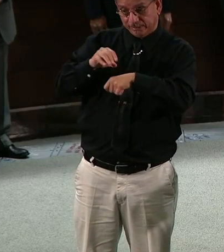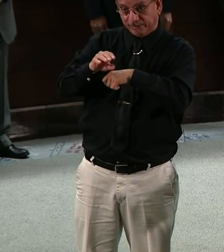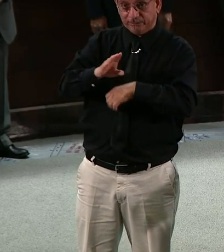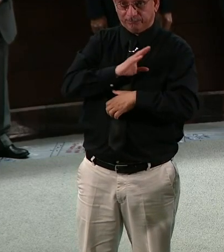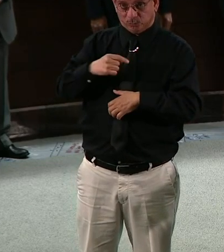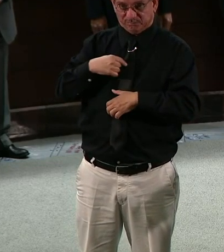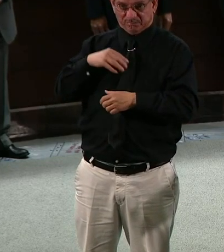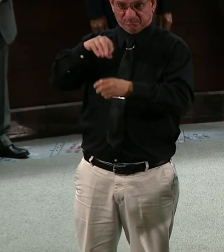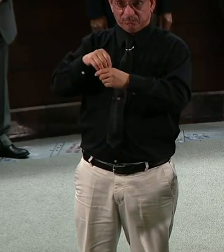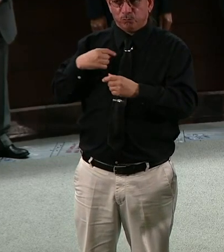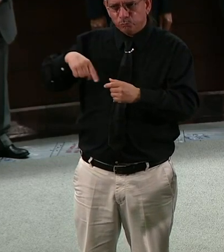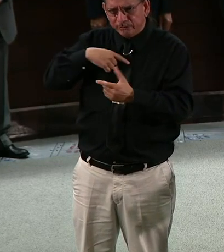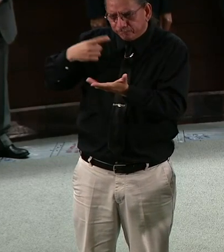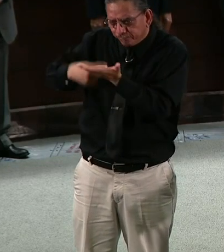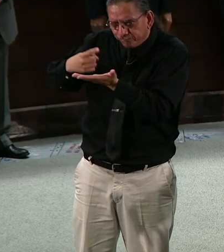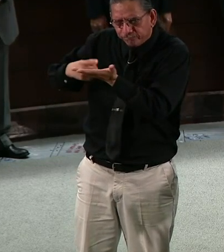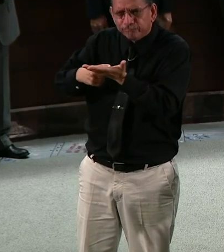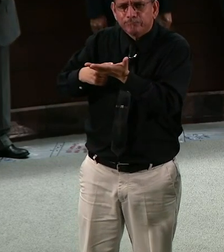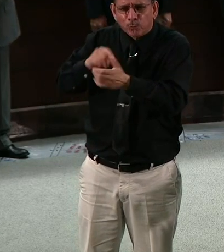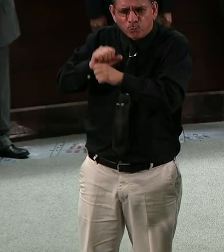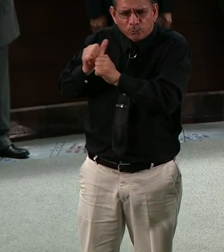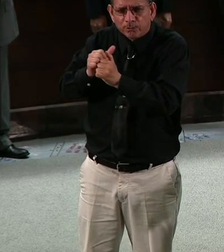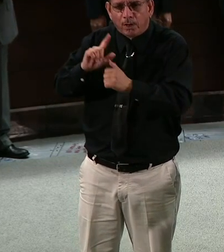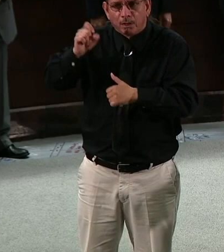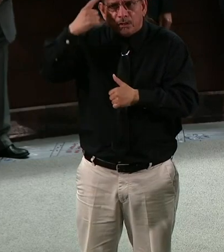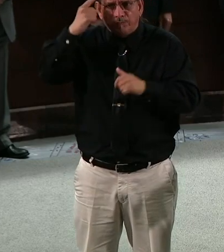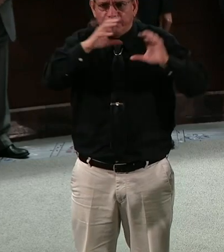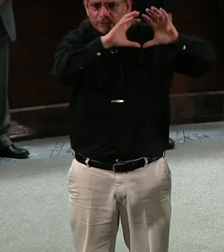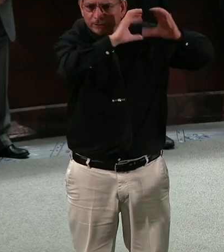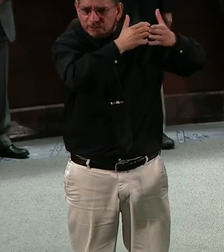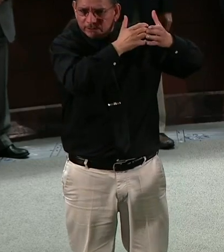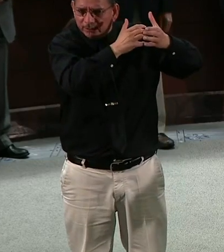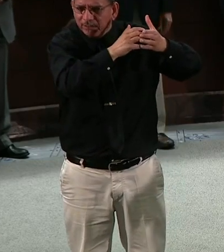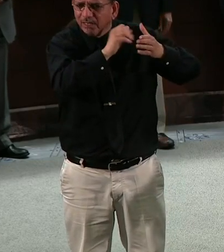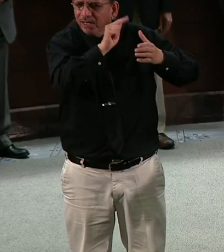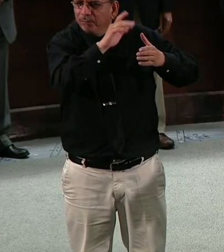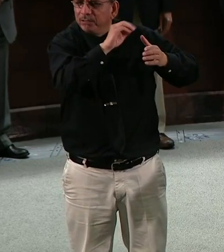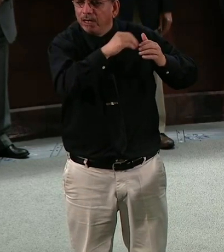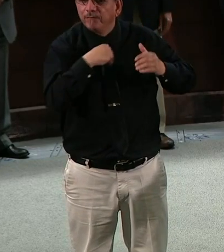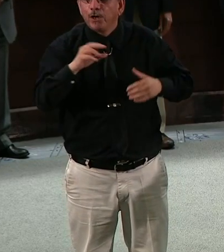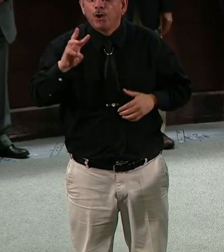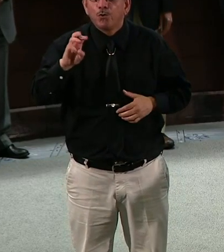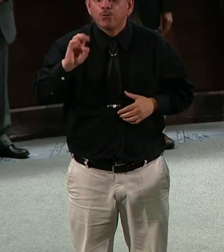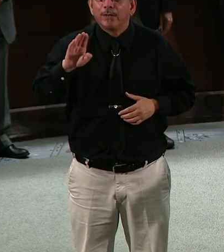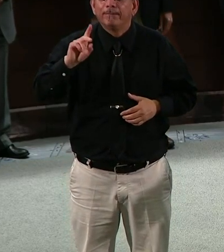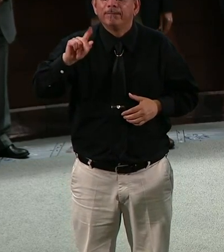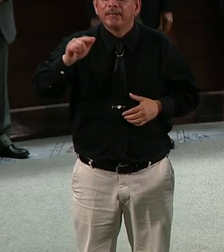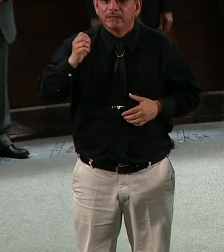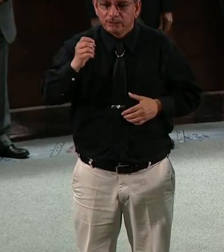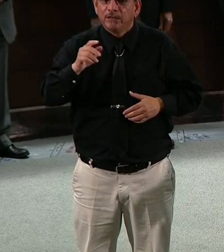SOVIET NO SIR. MOST ARE HANDLE THAT MEANT. AND TEST YOUNG. AND